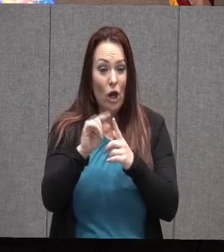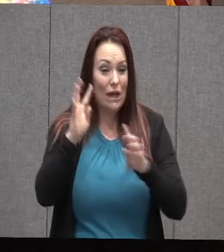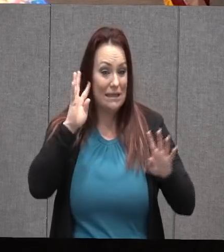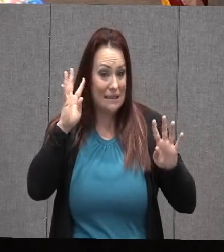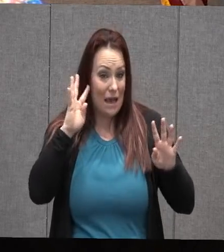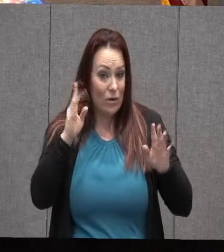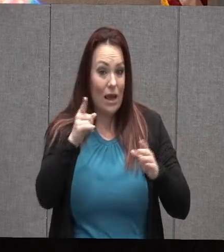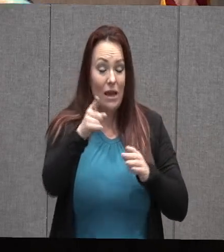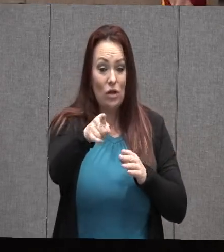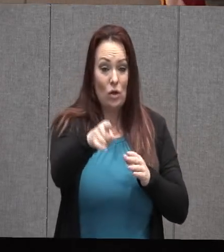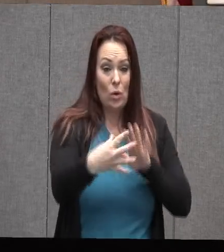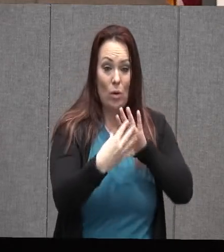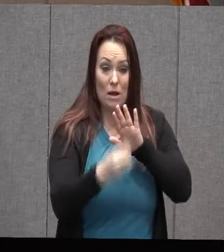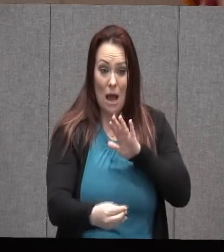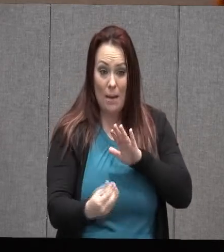Let me get my pointer.